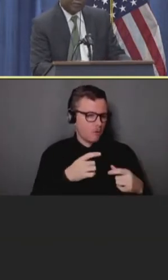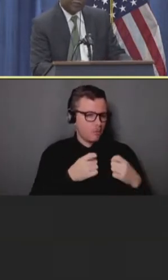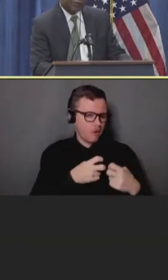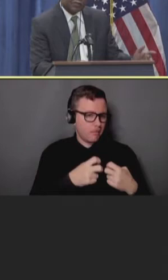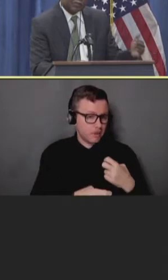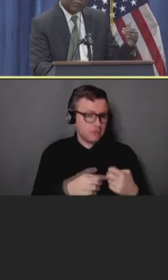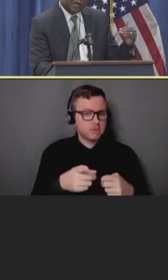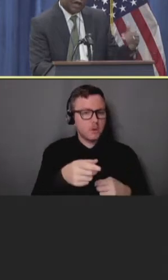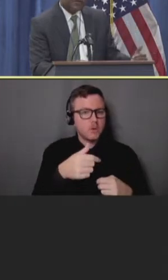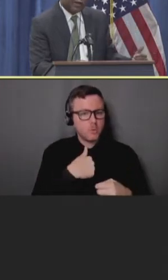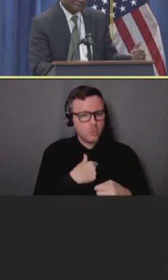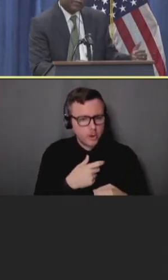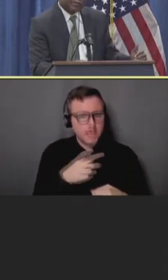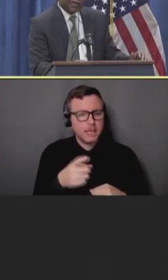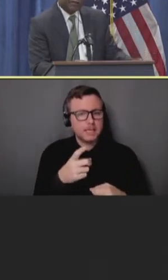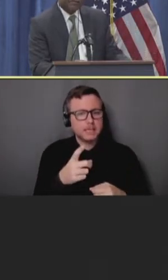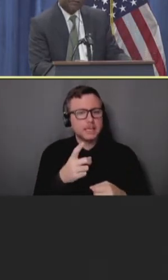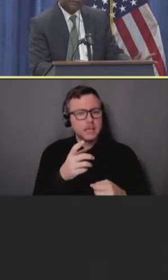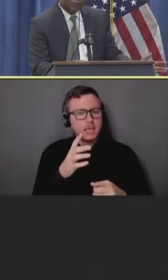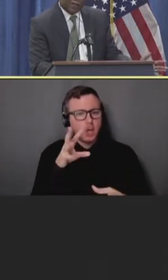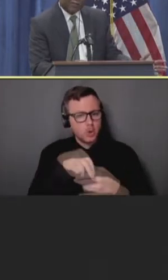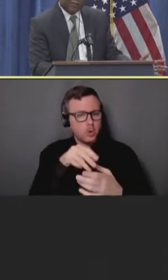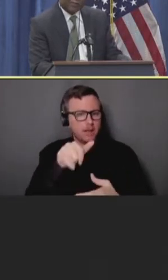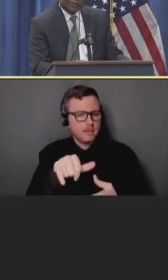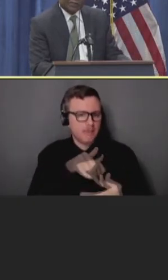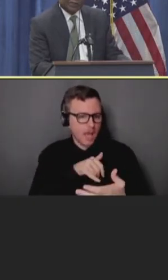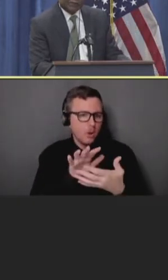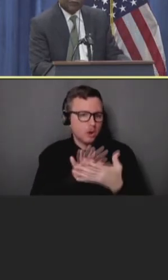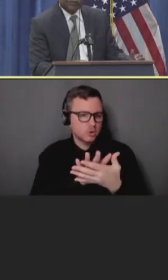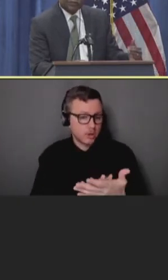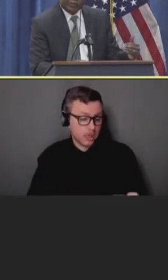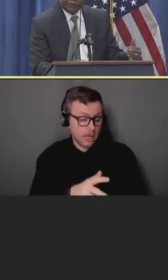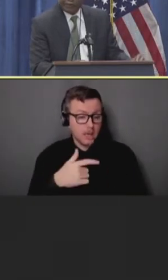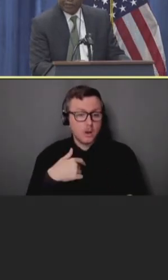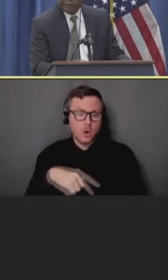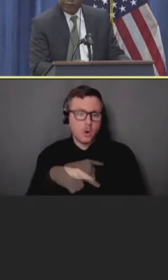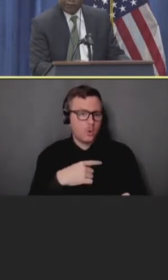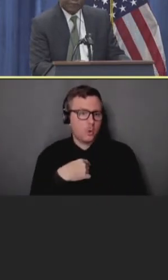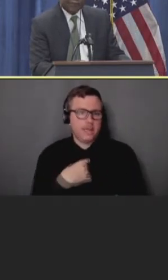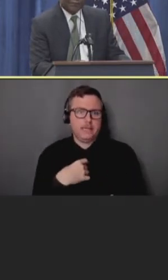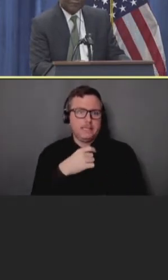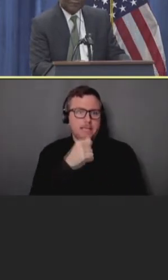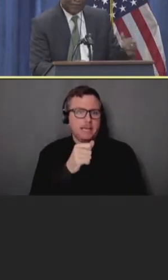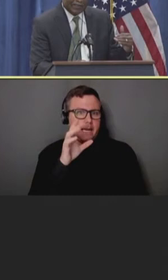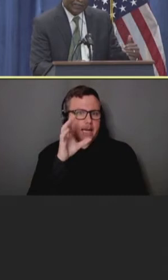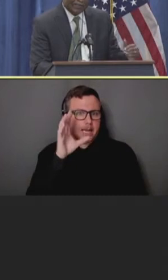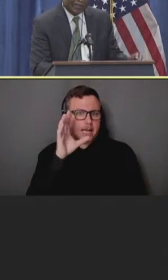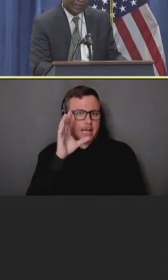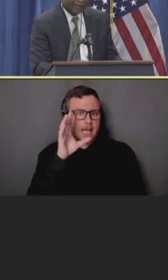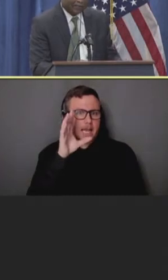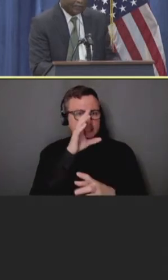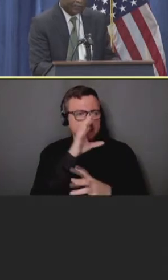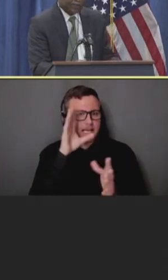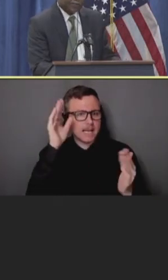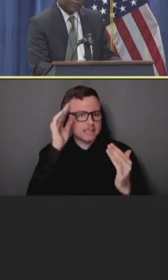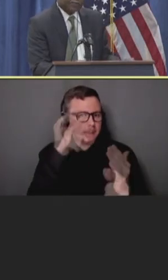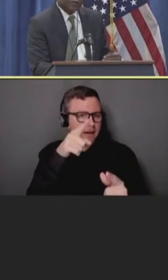So this was an underestimated risk. Fortunately for us, that we did take it into consideration. So